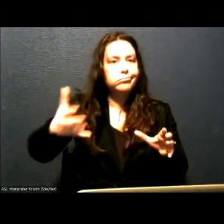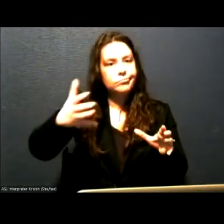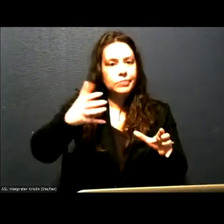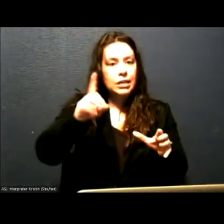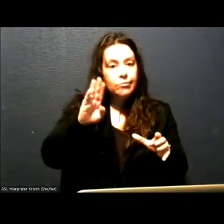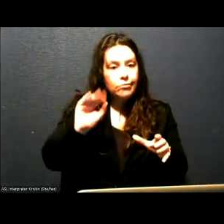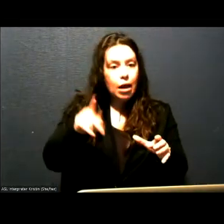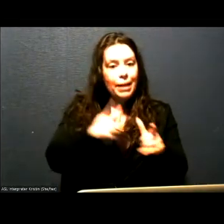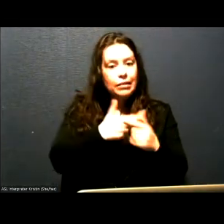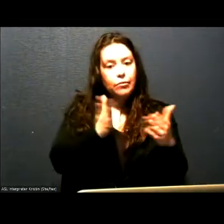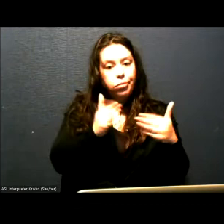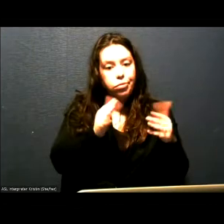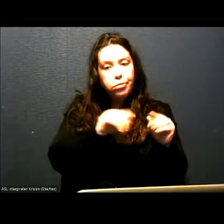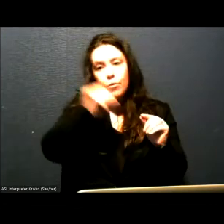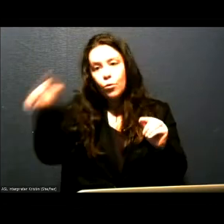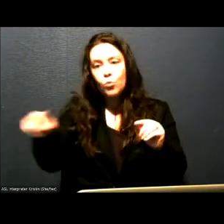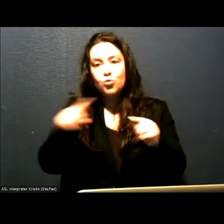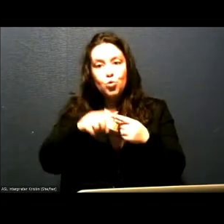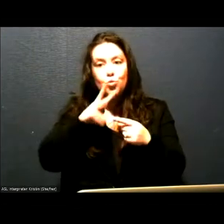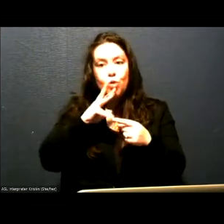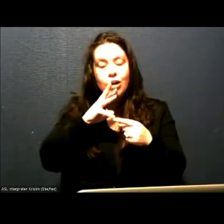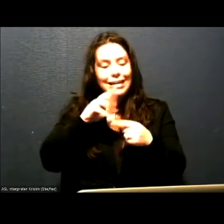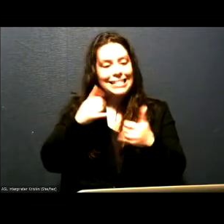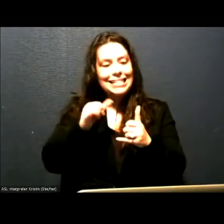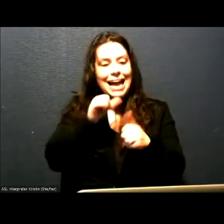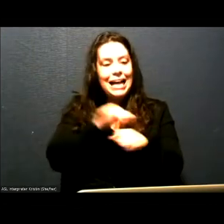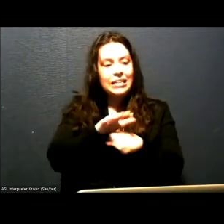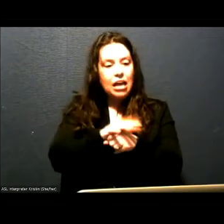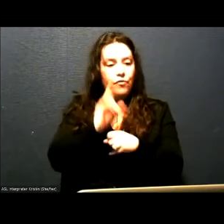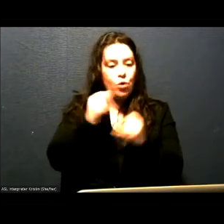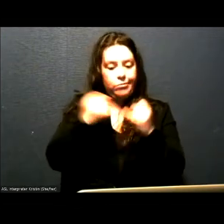uh, people are really curious about the other visitors that were near you as well. Do you have